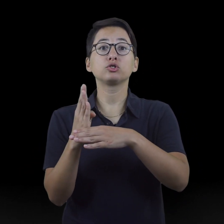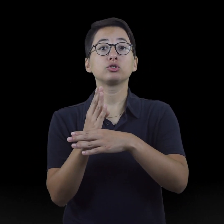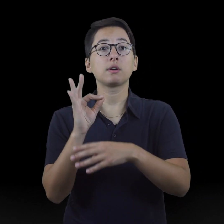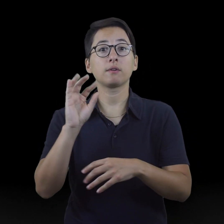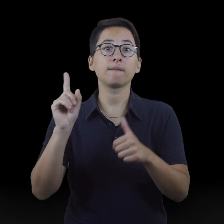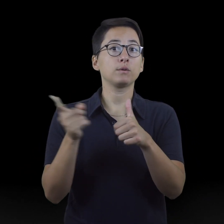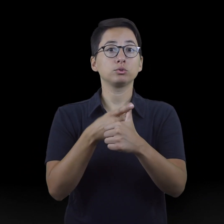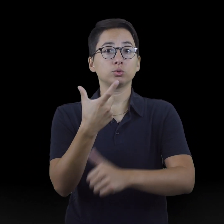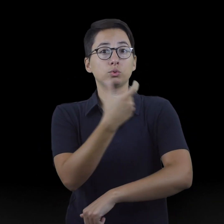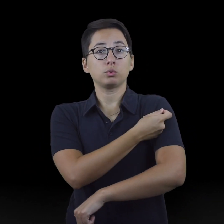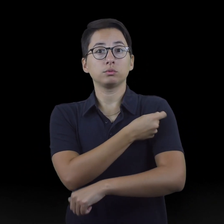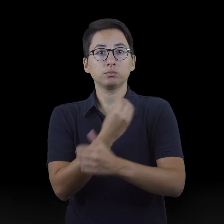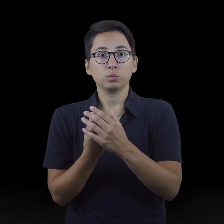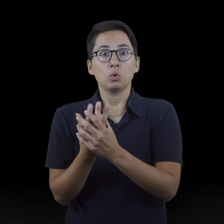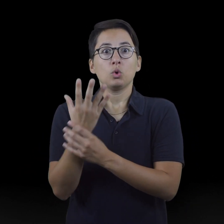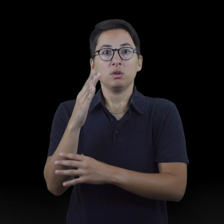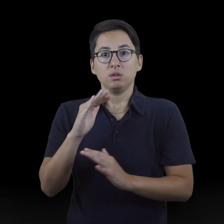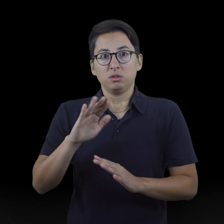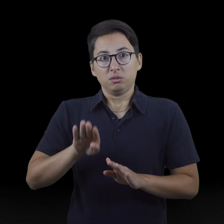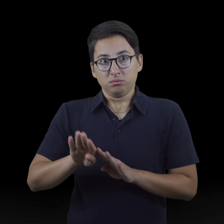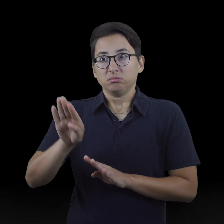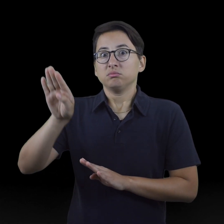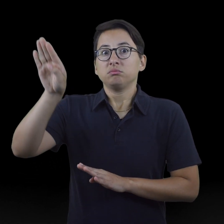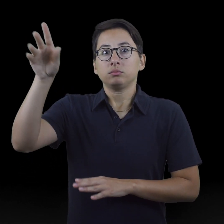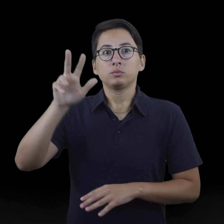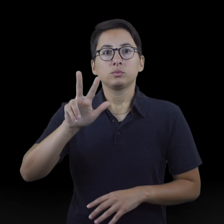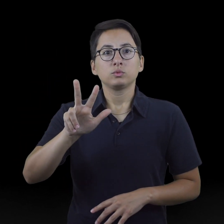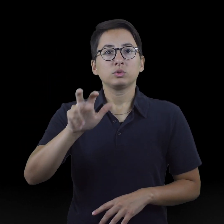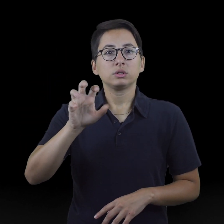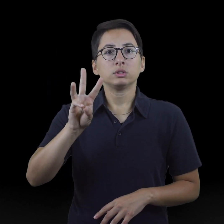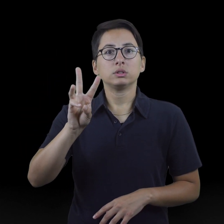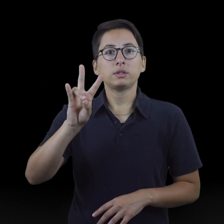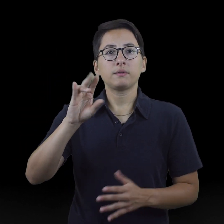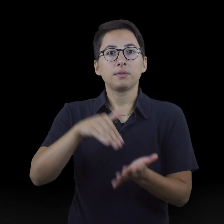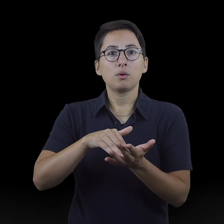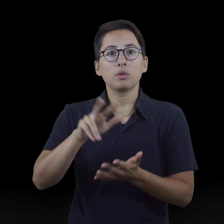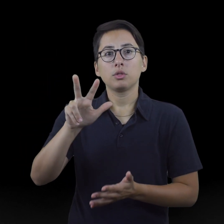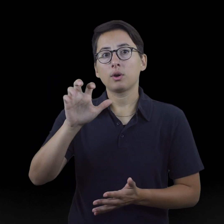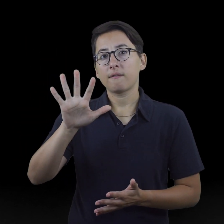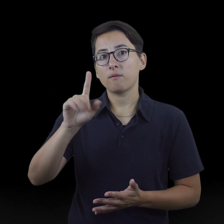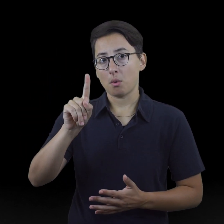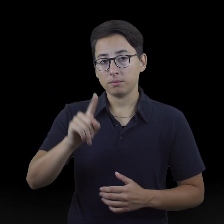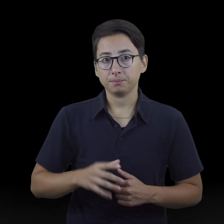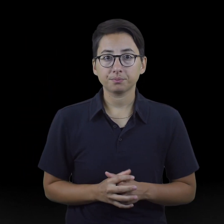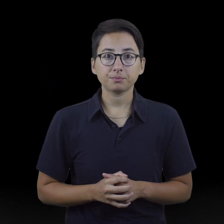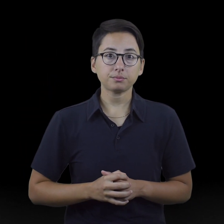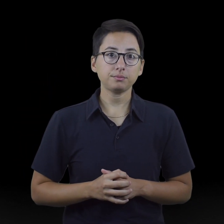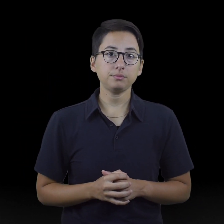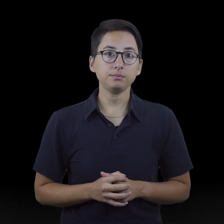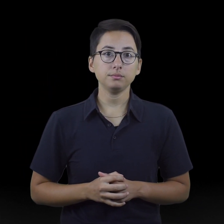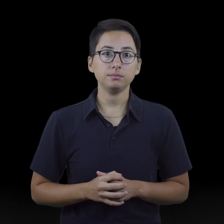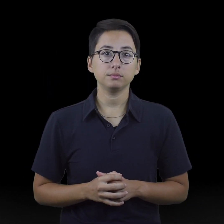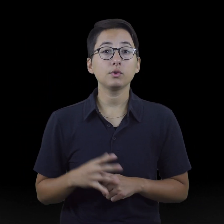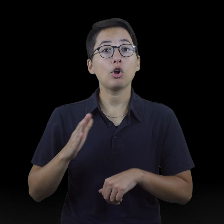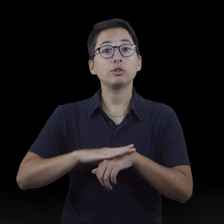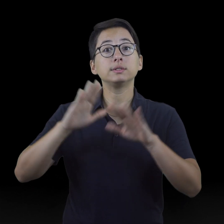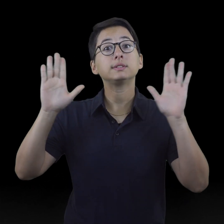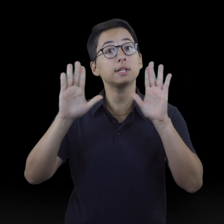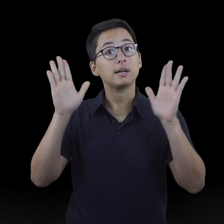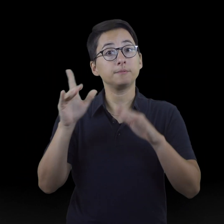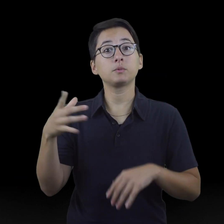The seven-day average of first doses administered grew to 367,351 on July 27,